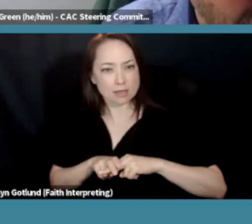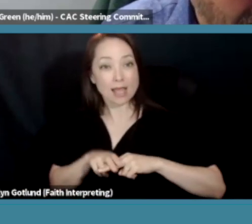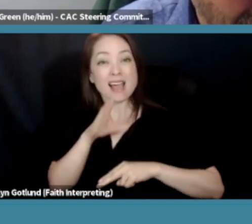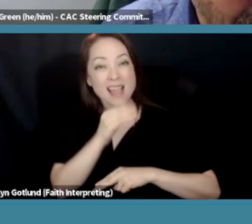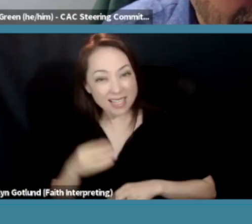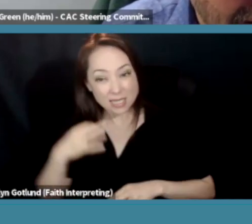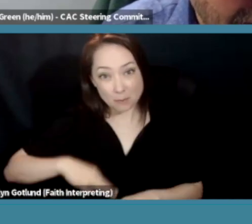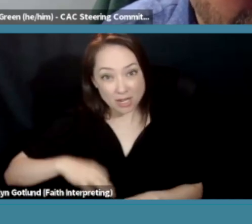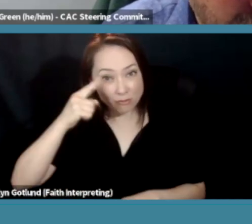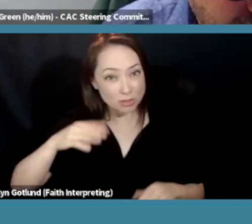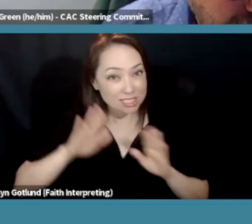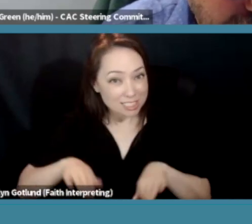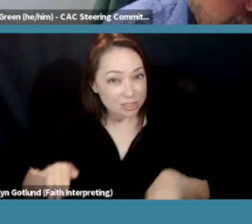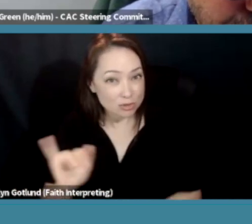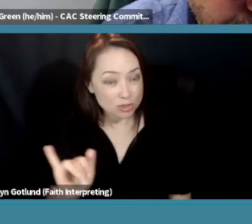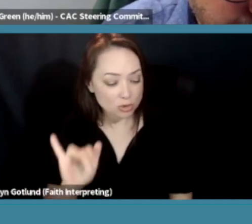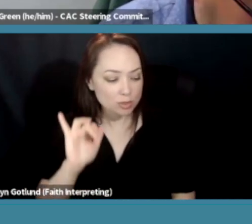I will pass this over to Josh.